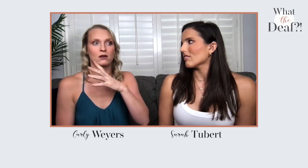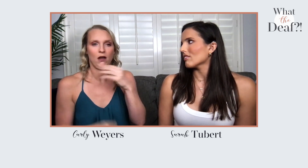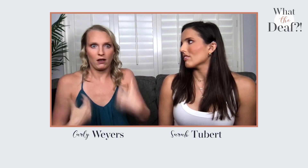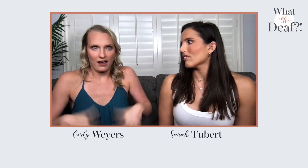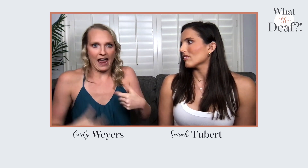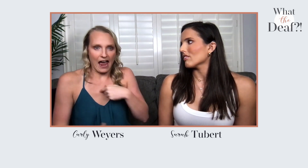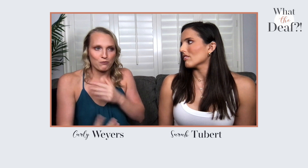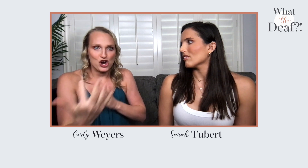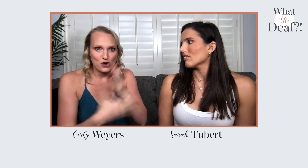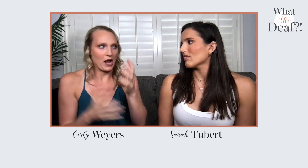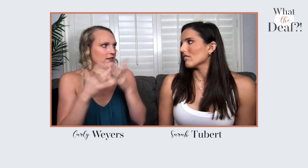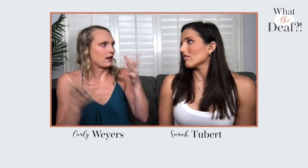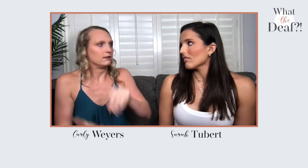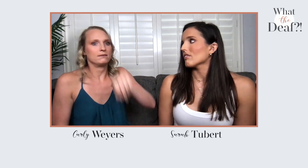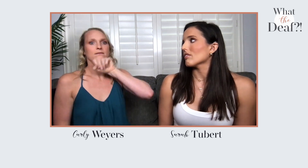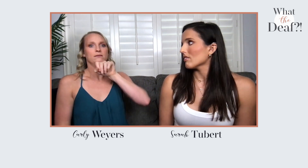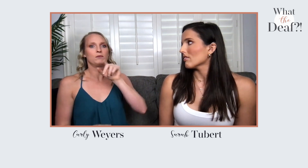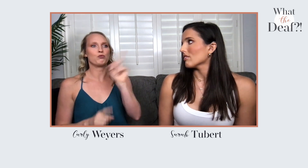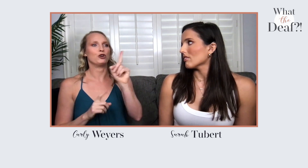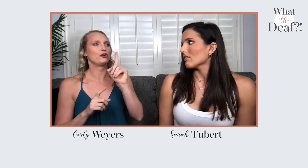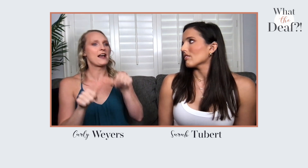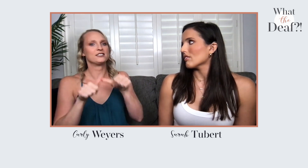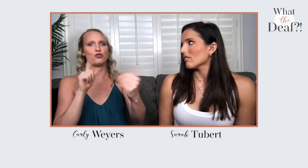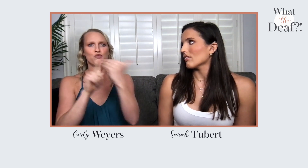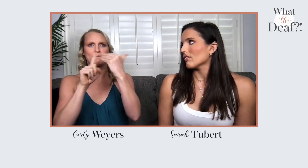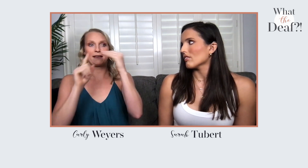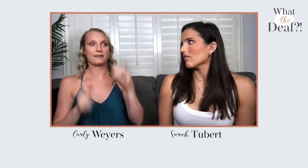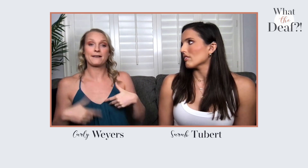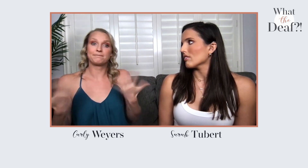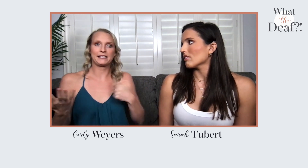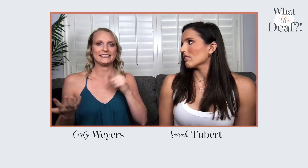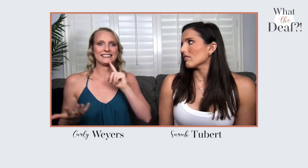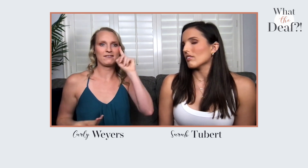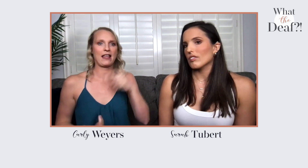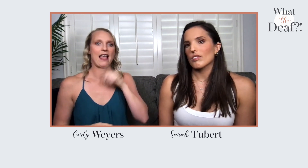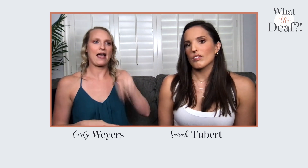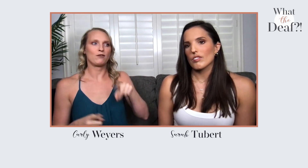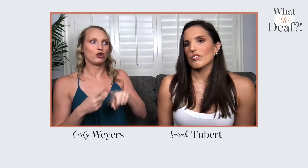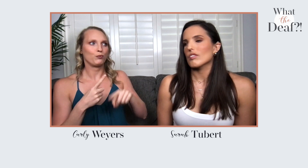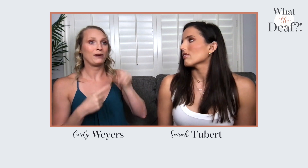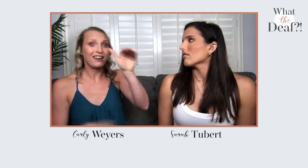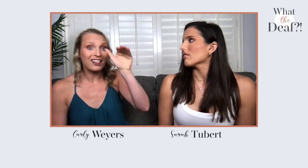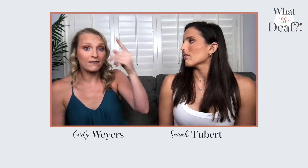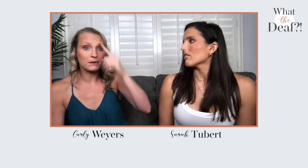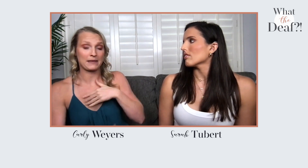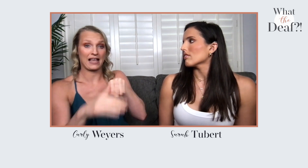I went through a lot of roadblocks where I was constantly reminded that I am deaf. I have to ask for my accommodations